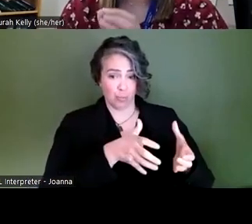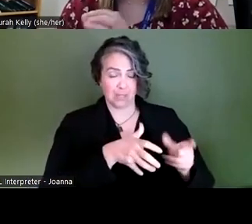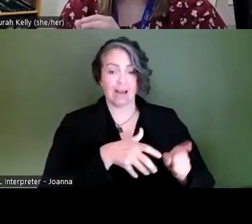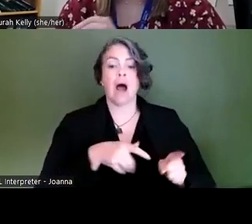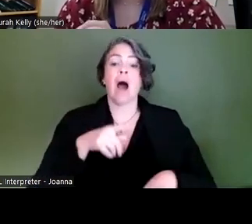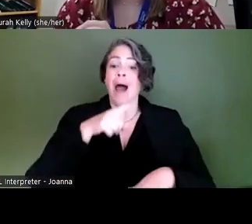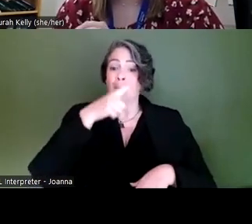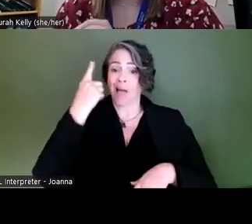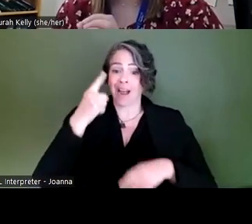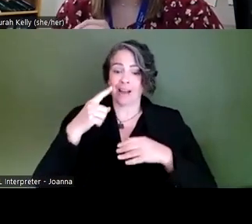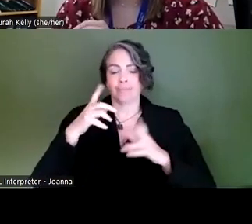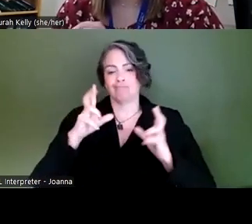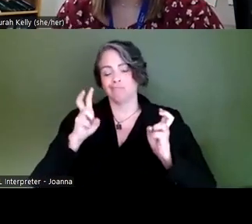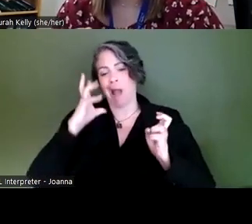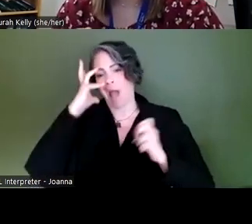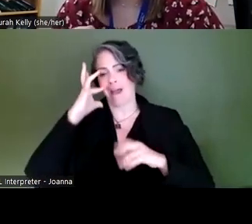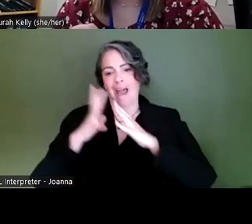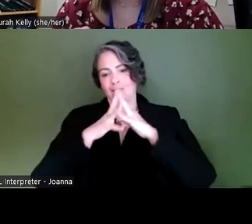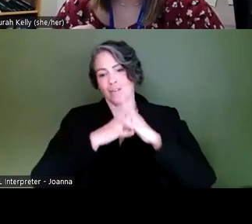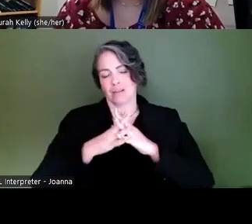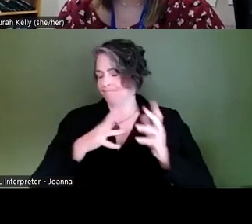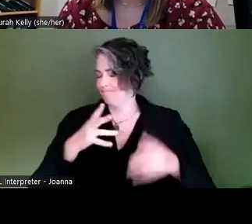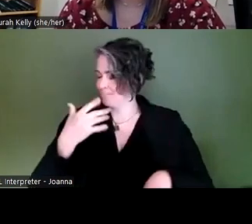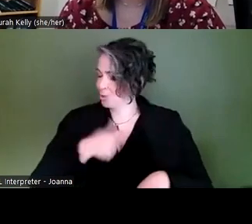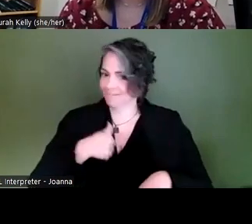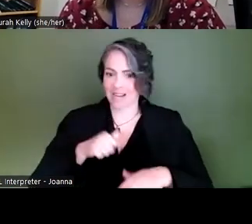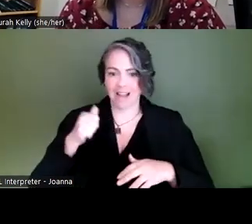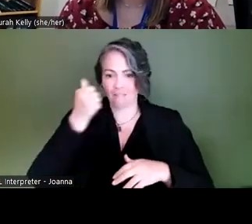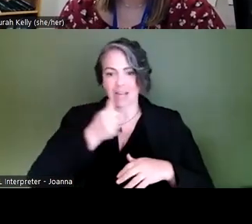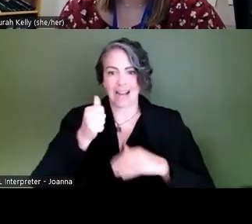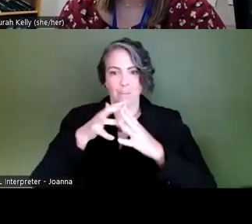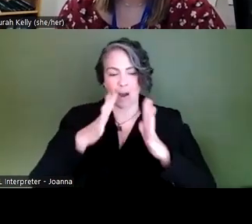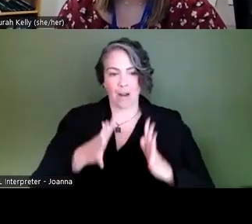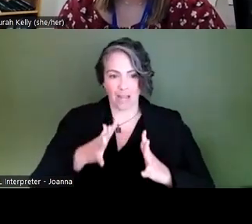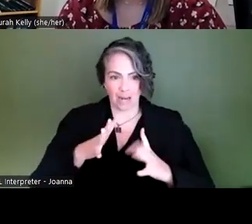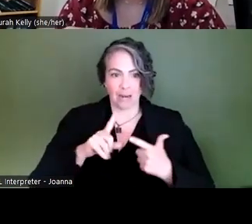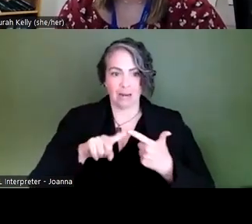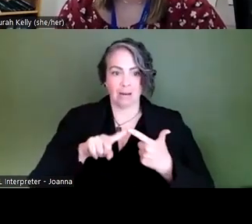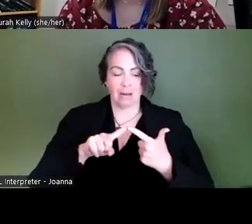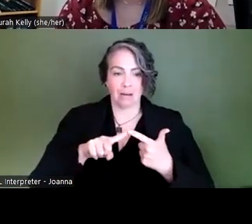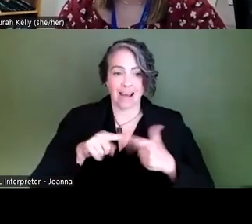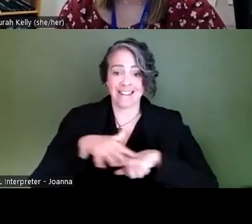Native American and Alaska Natives and Native Hawaiian and Pacific Islanders, all higher odds